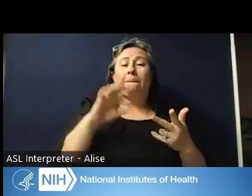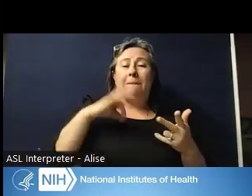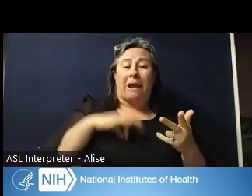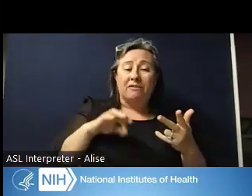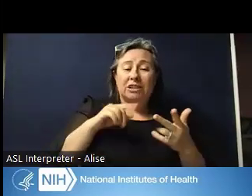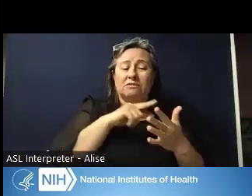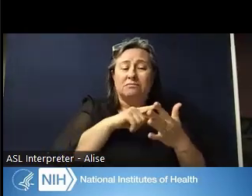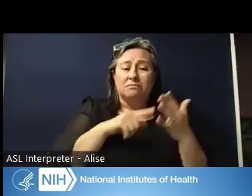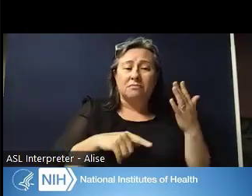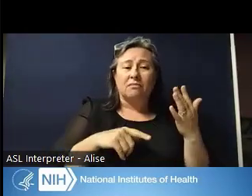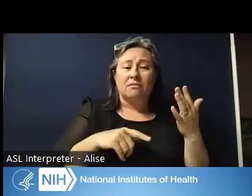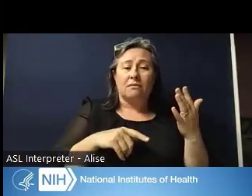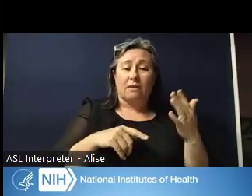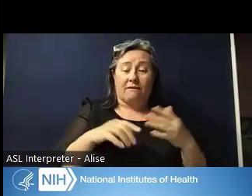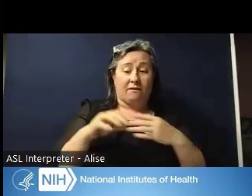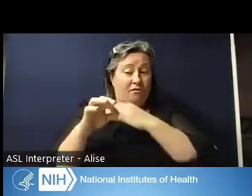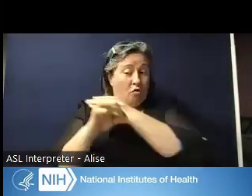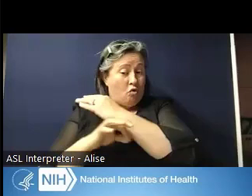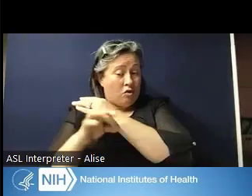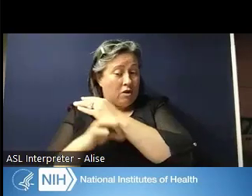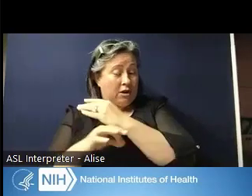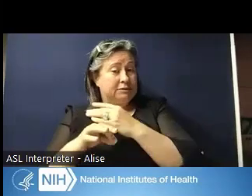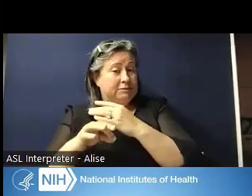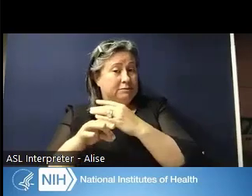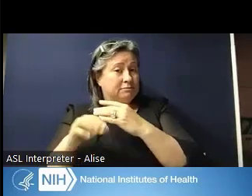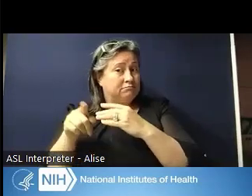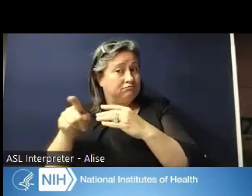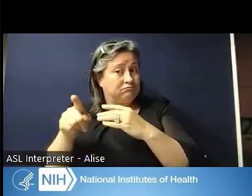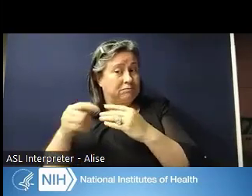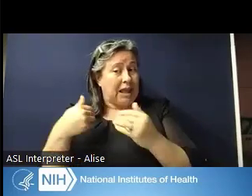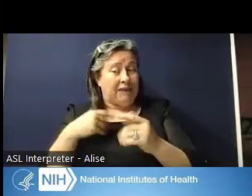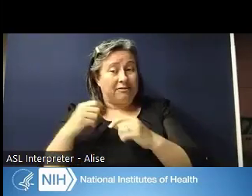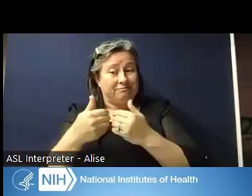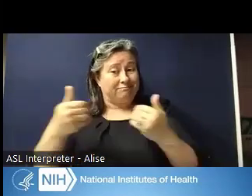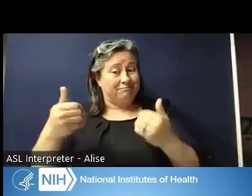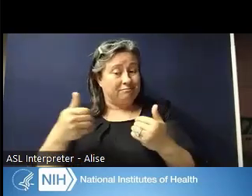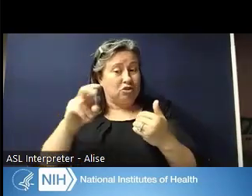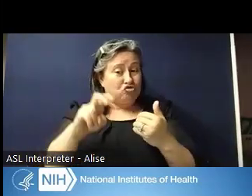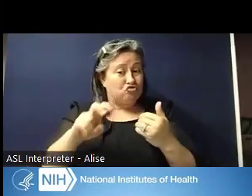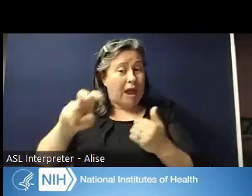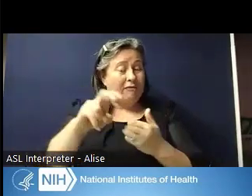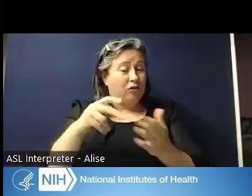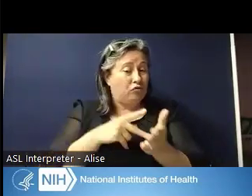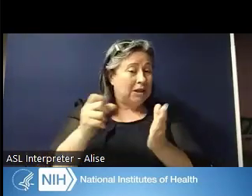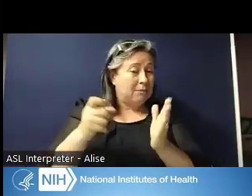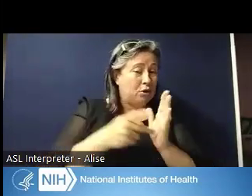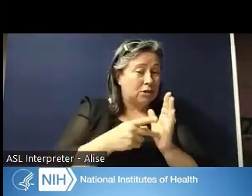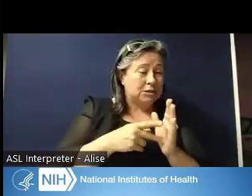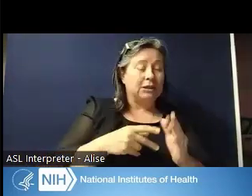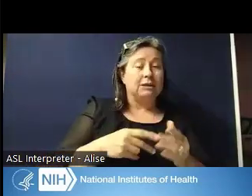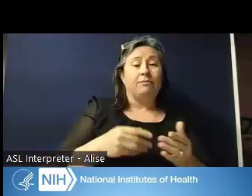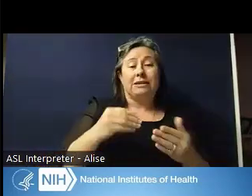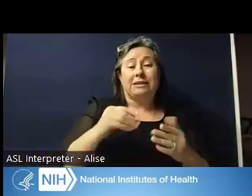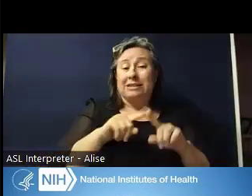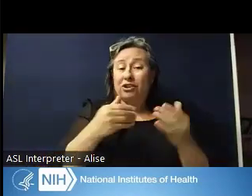If the foreign organization has a different travel policy or travel reimbursement policy and salaries and fringes, you need to make sure